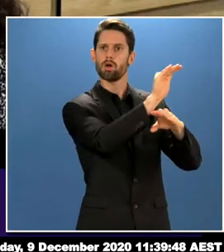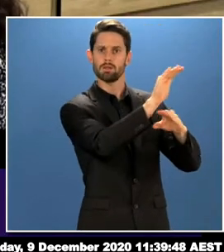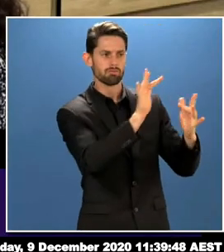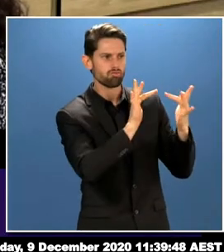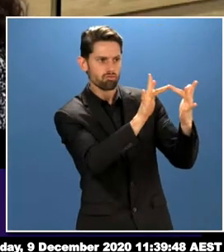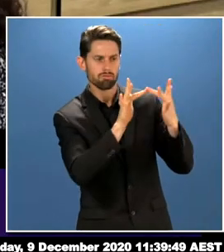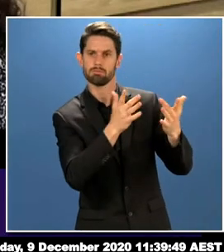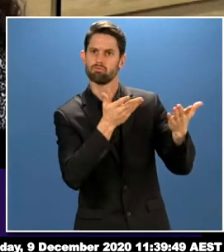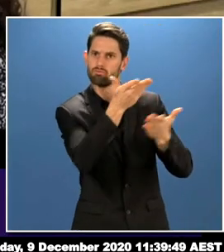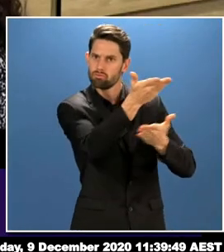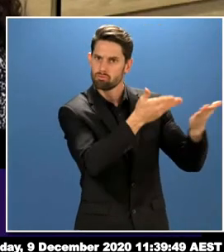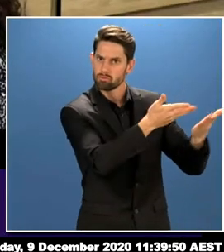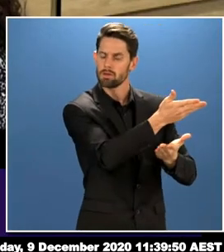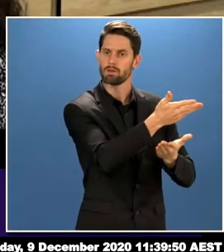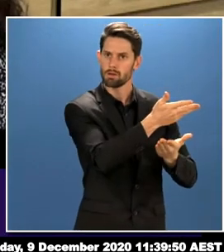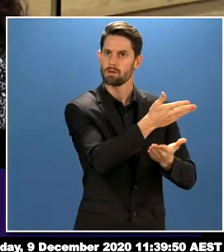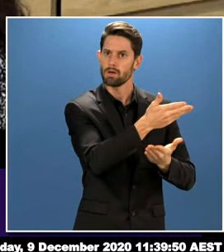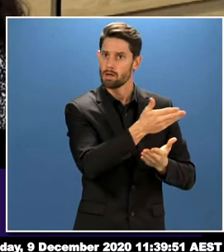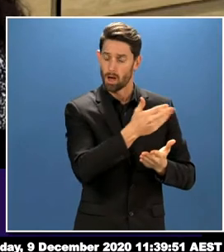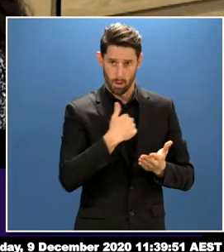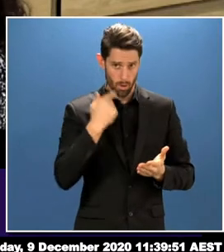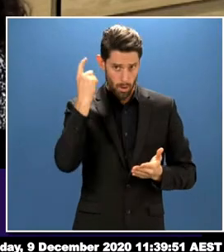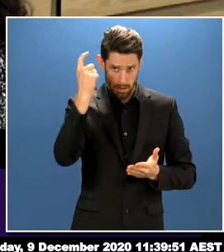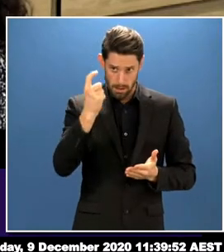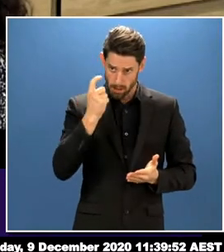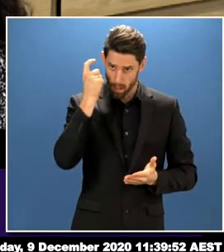And as a result of that external engagement, you are not in a position